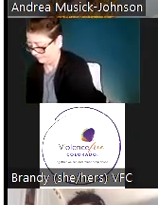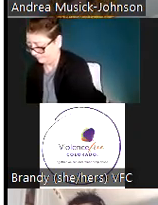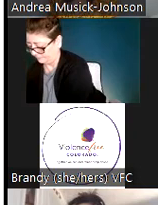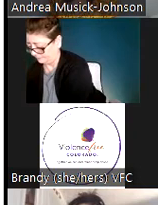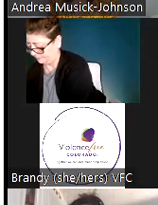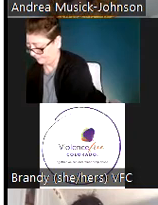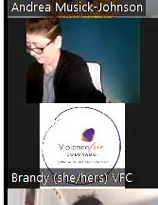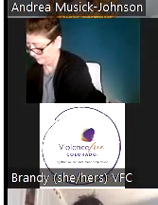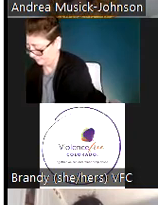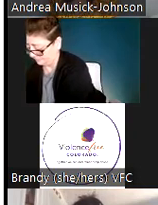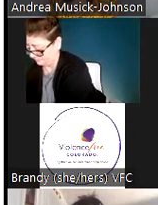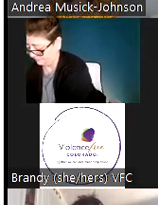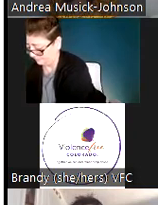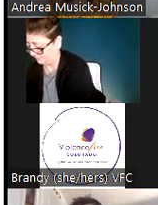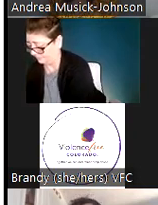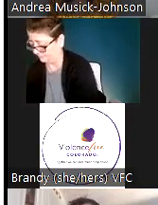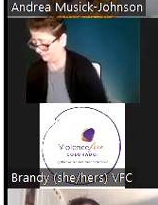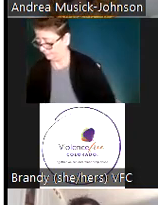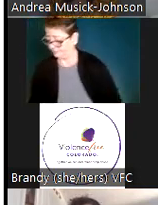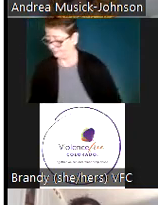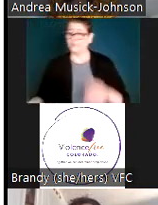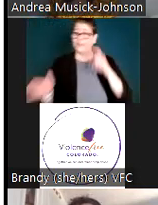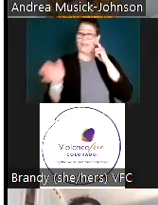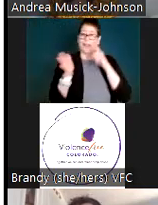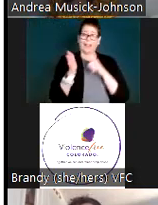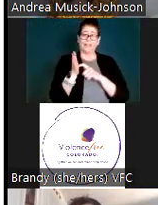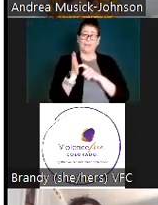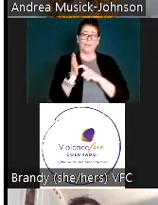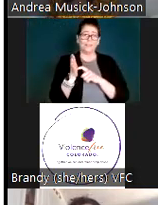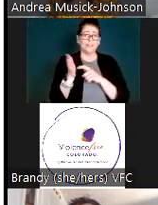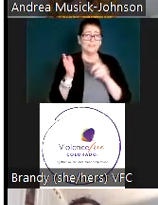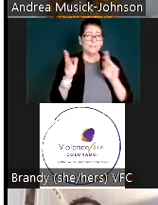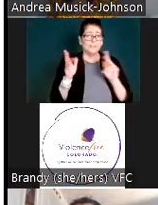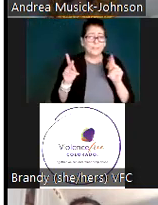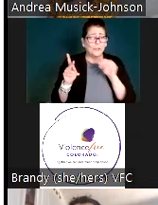I'm noticing that I actually don't see folks filling out the poll. Can anybody, is anybody,